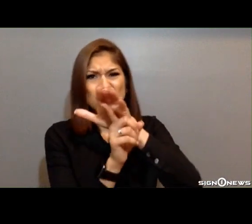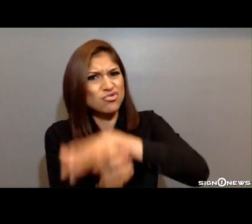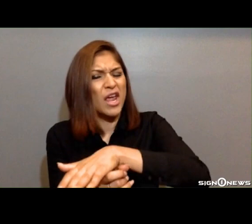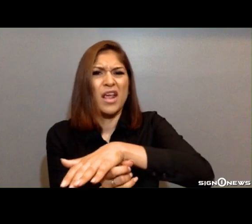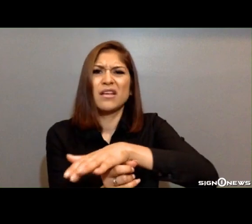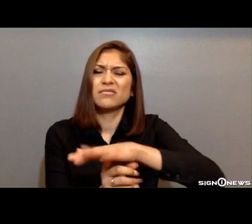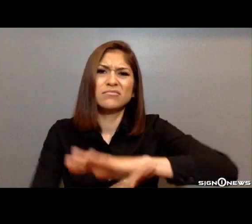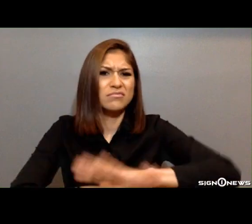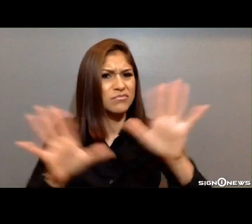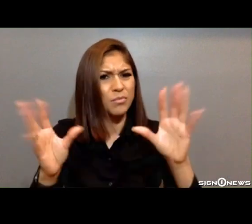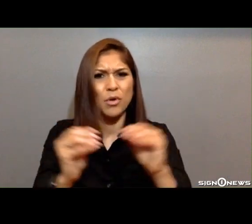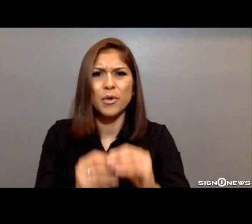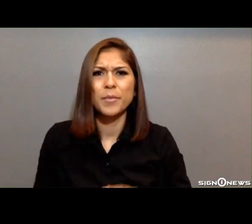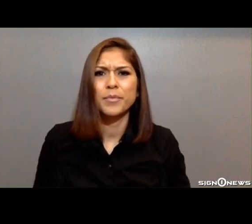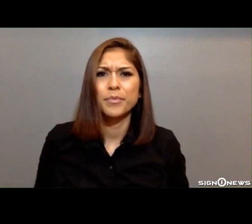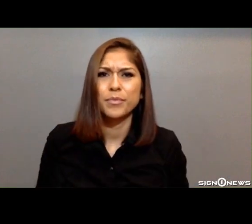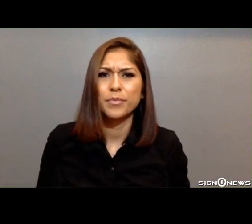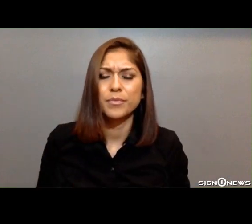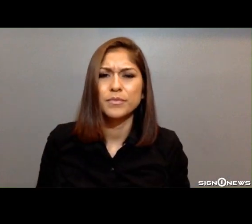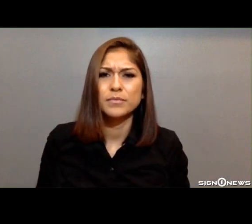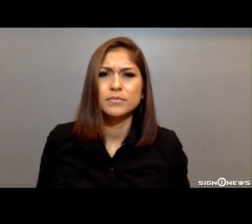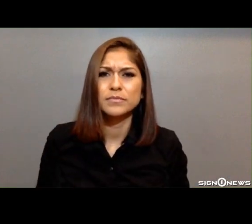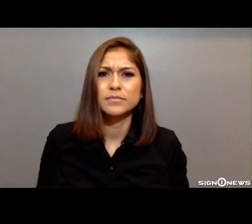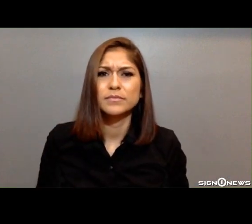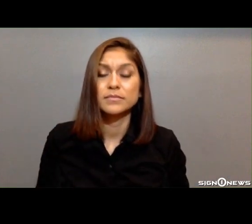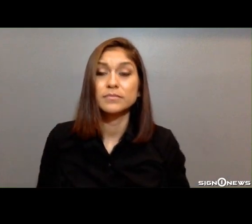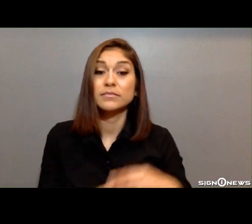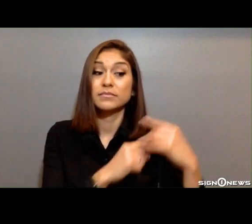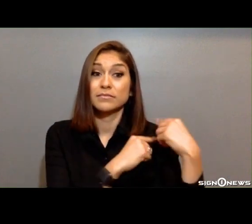use of neck restraints by police.